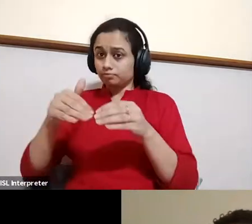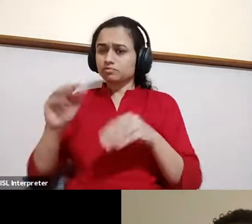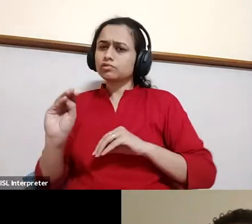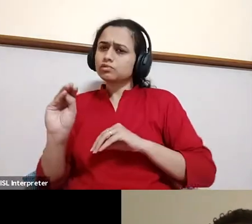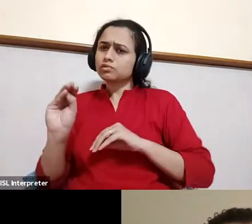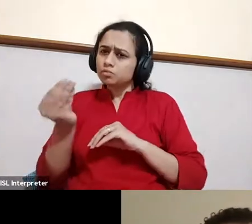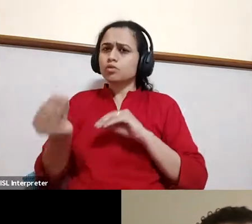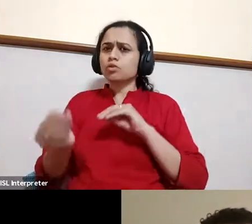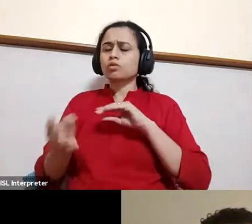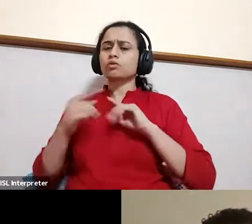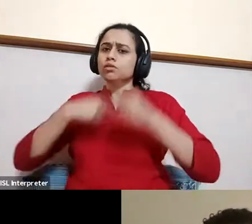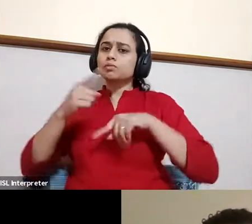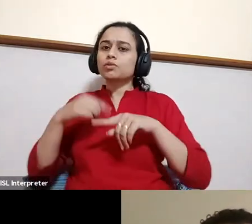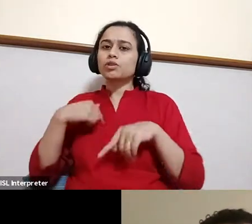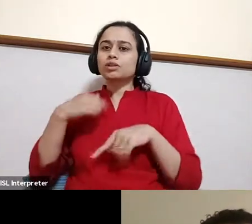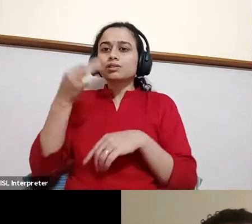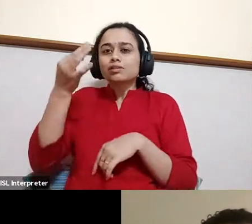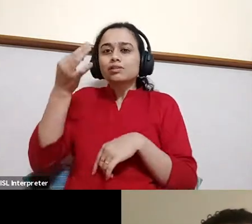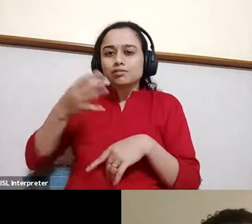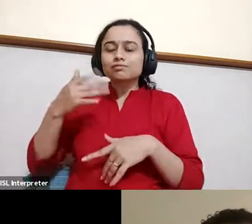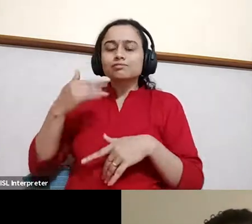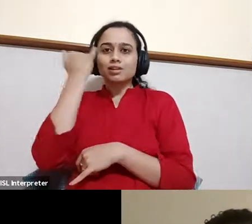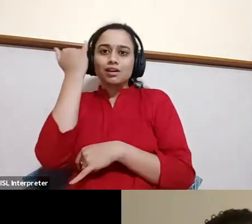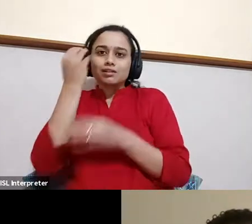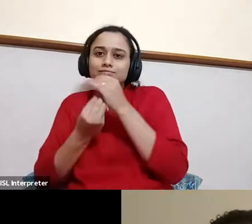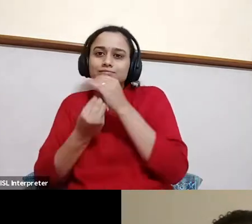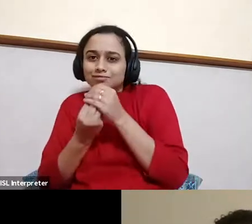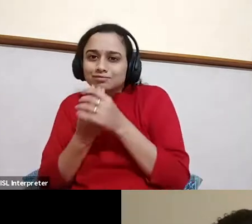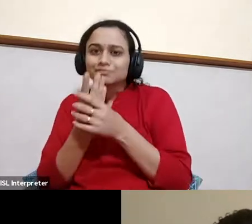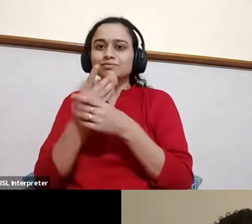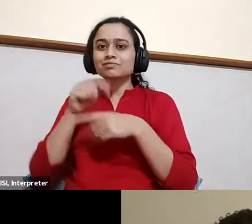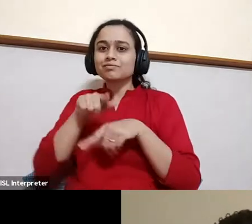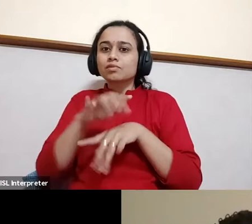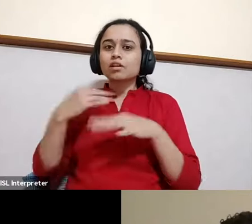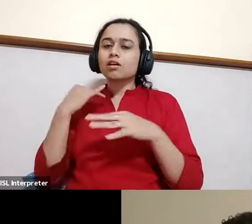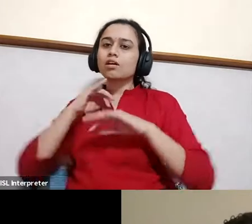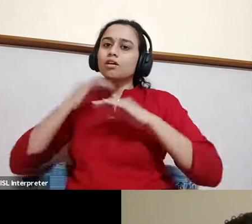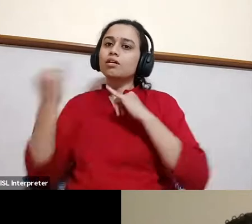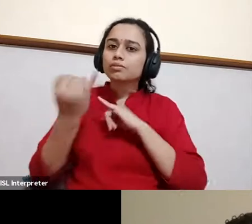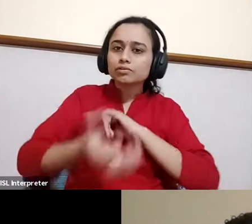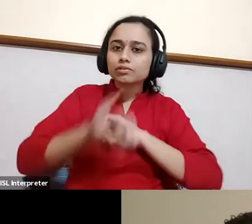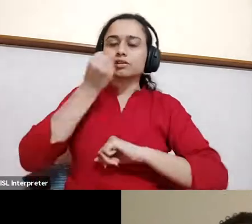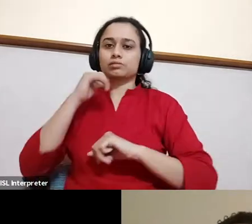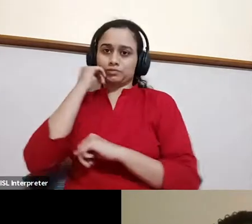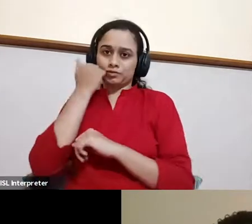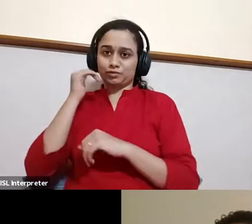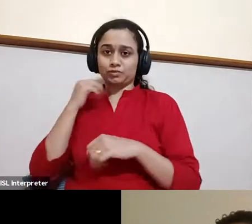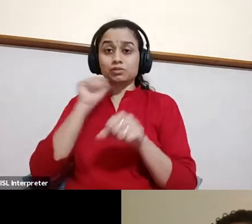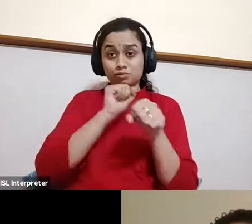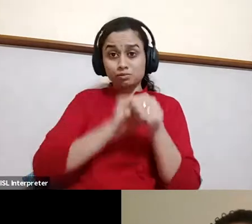about the early phases of um finding suresh's work in um what was sort of the state of the archive